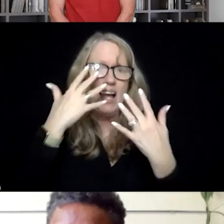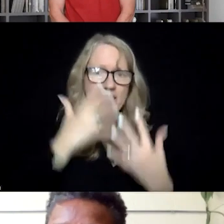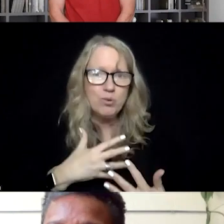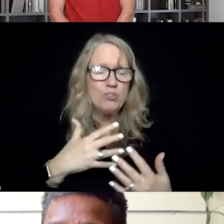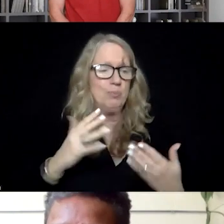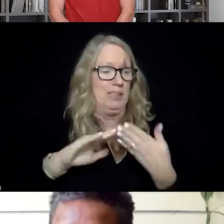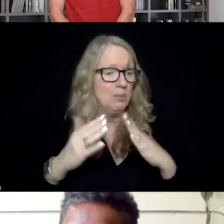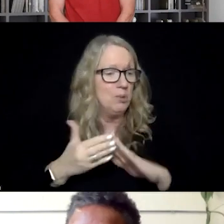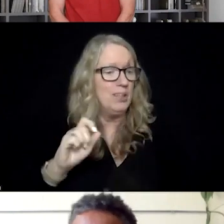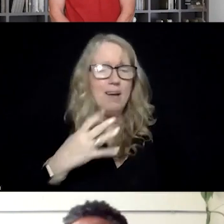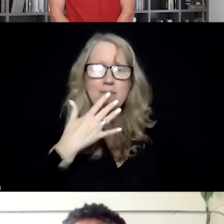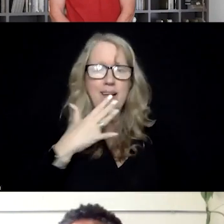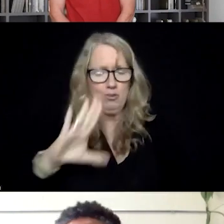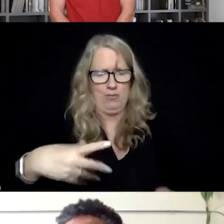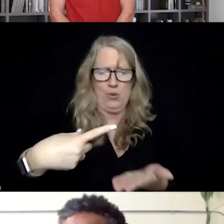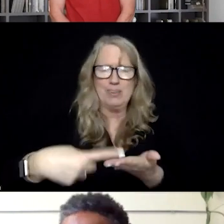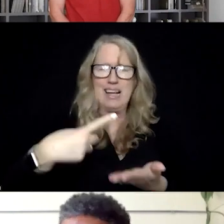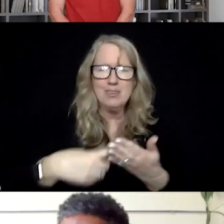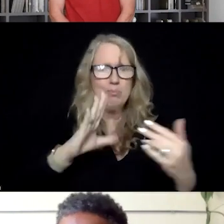ARE COLOR, THESE ARE DISCUSSIONS THAT ARE GOING ON FOR DECADES.